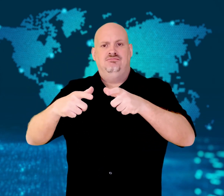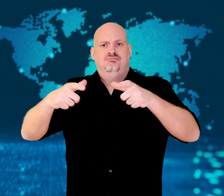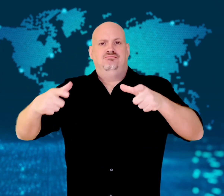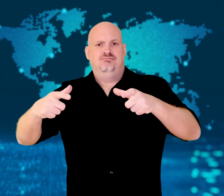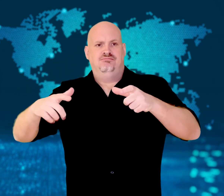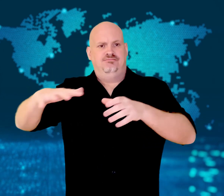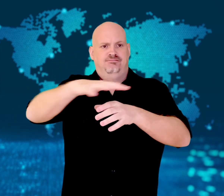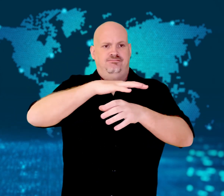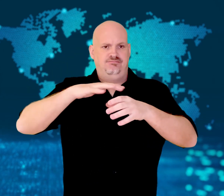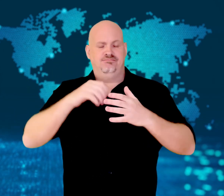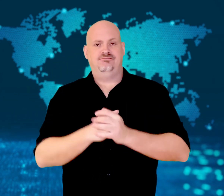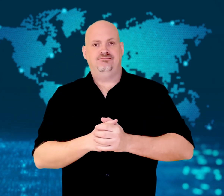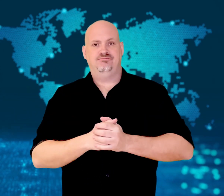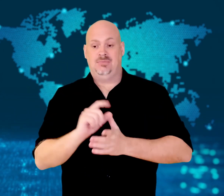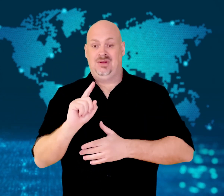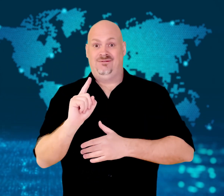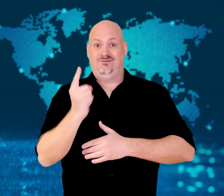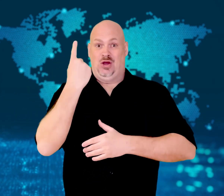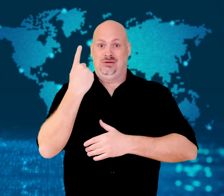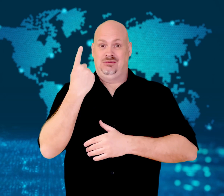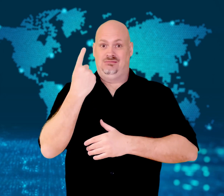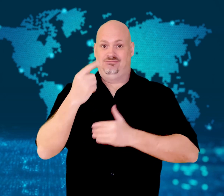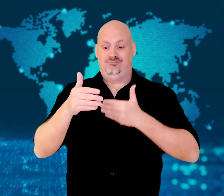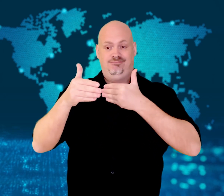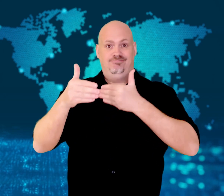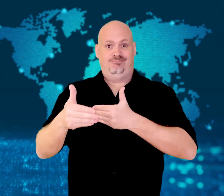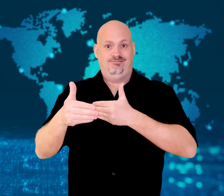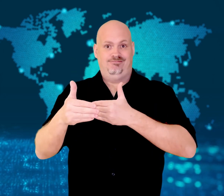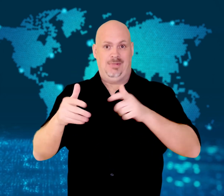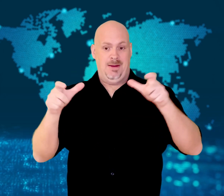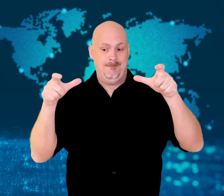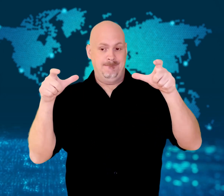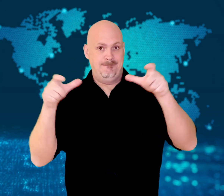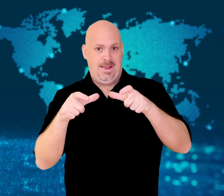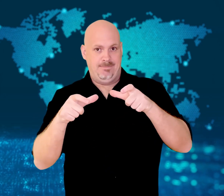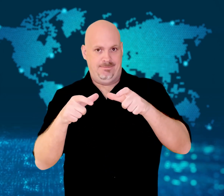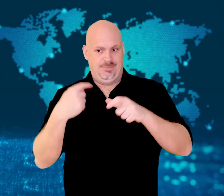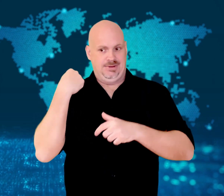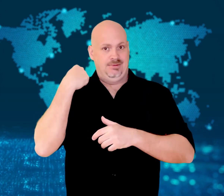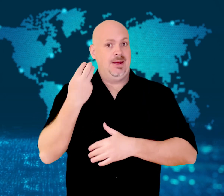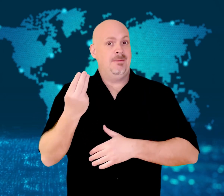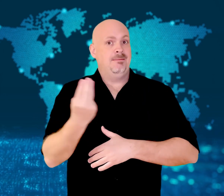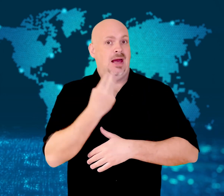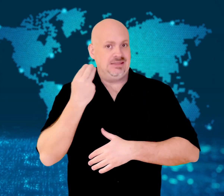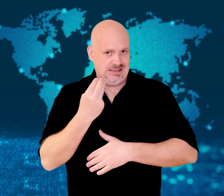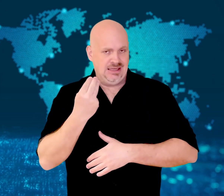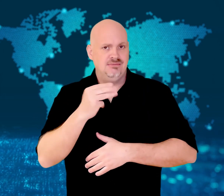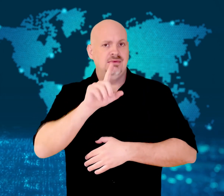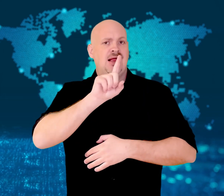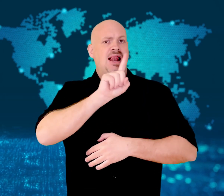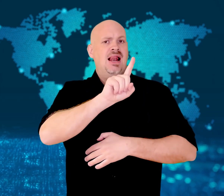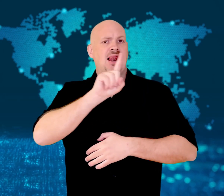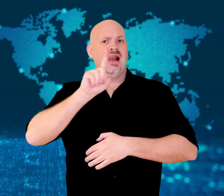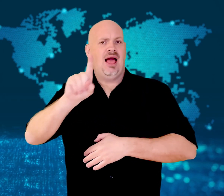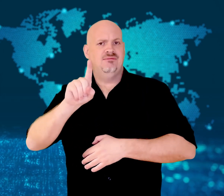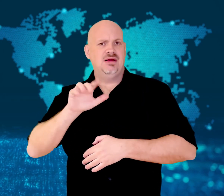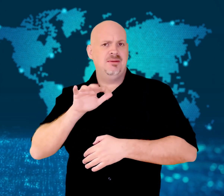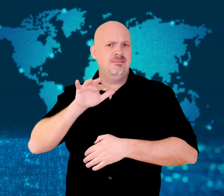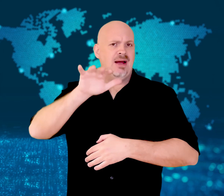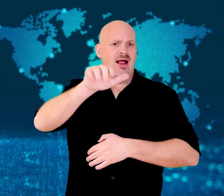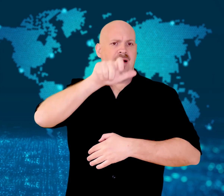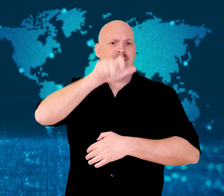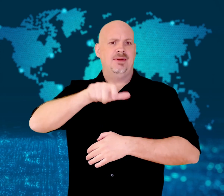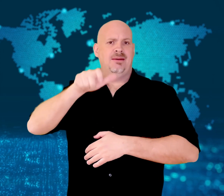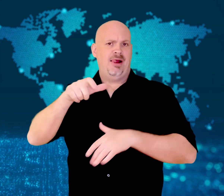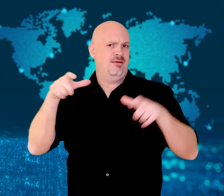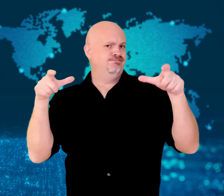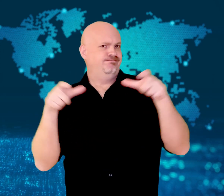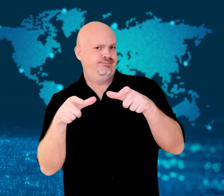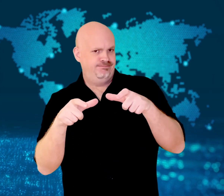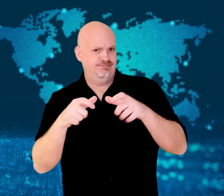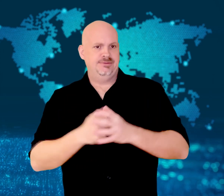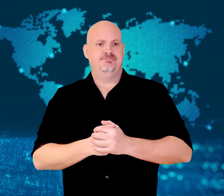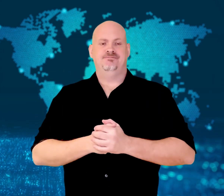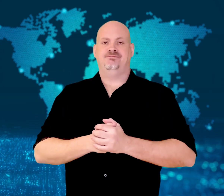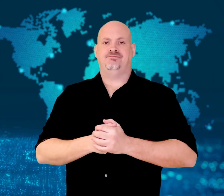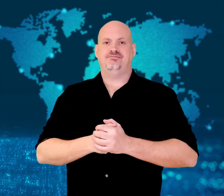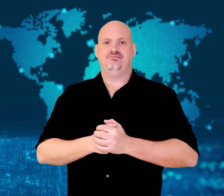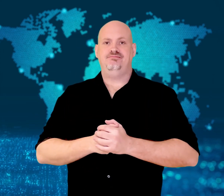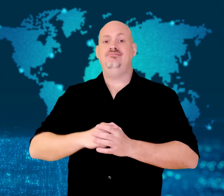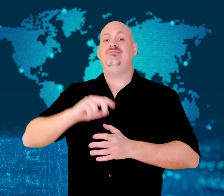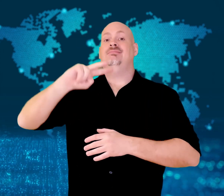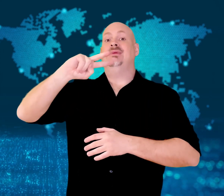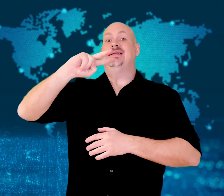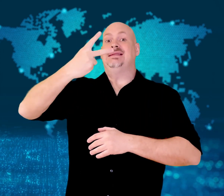The first phase of lockdown started on Monday and affected